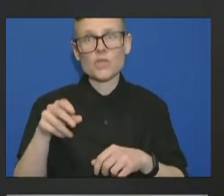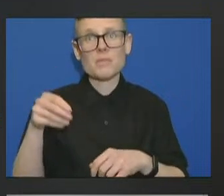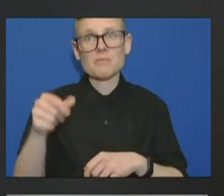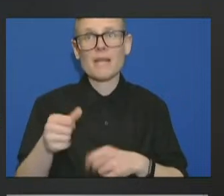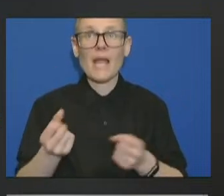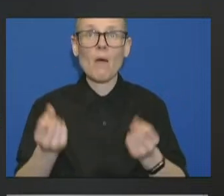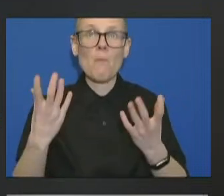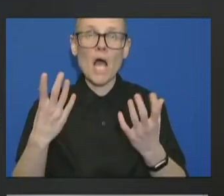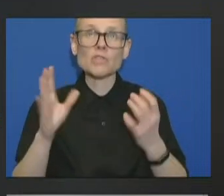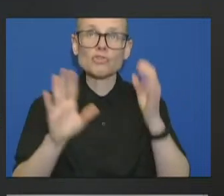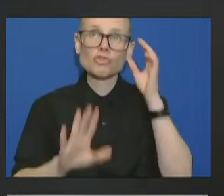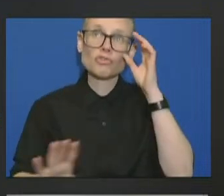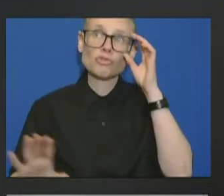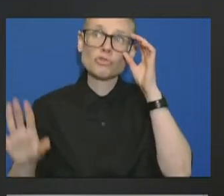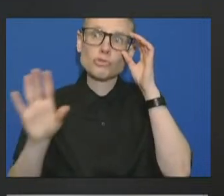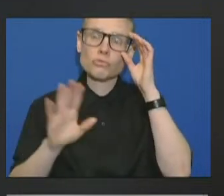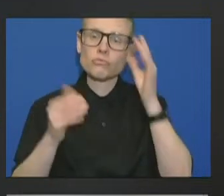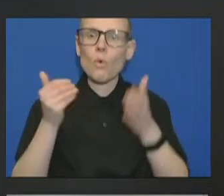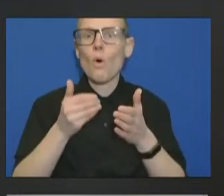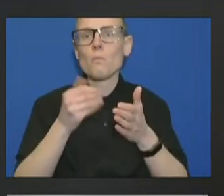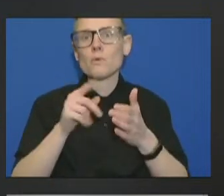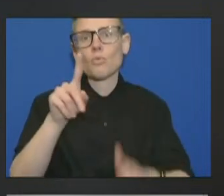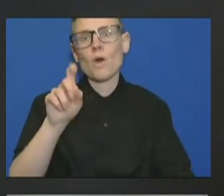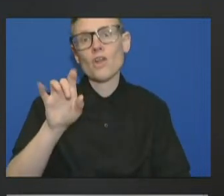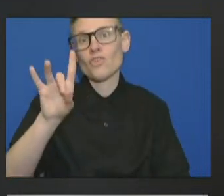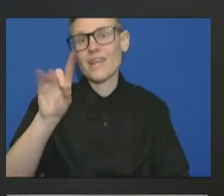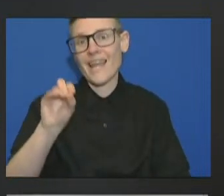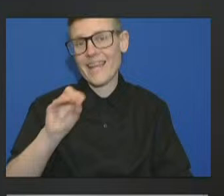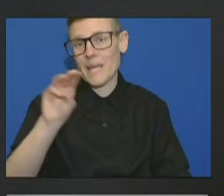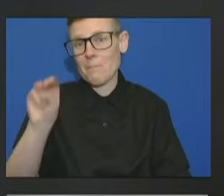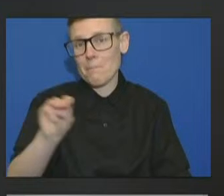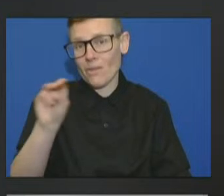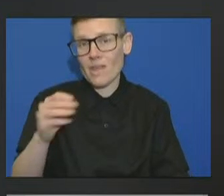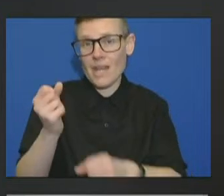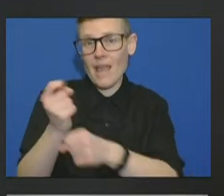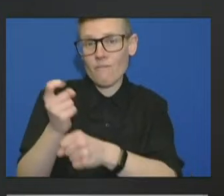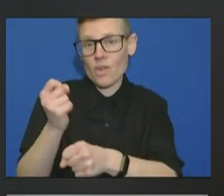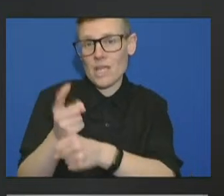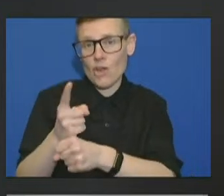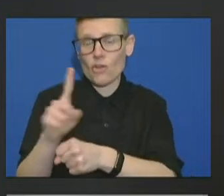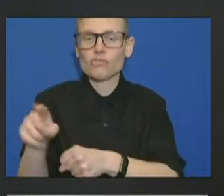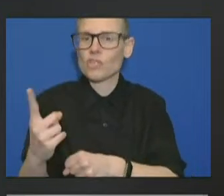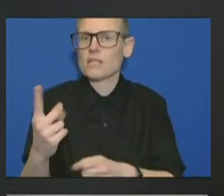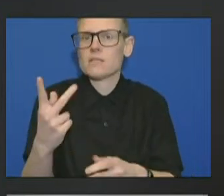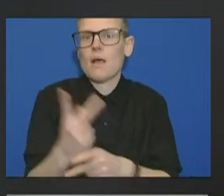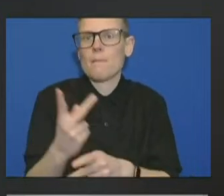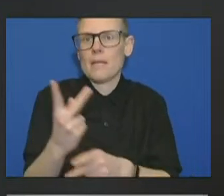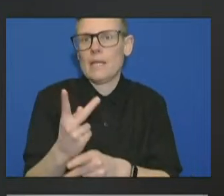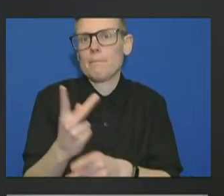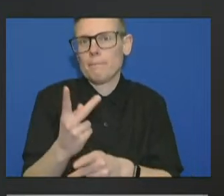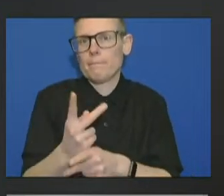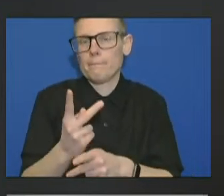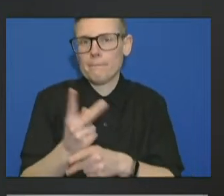spending for a district our size. We really should be spending and catch this. It'll be a big number. We should be